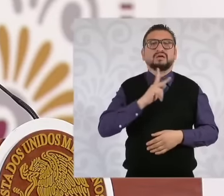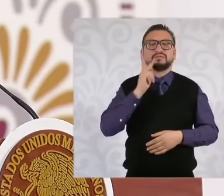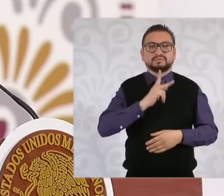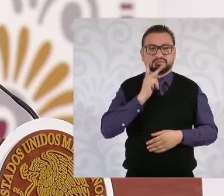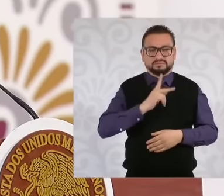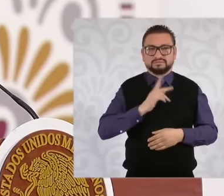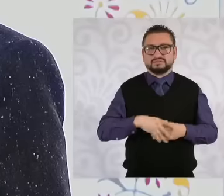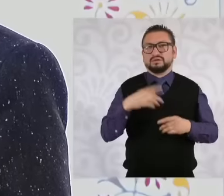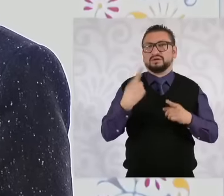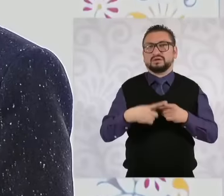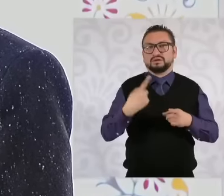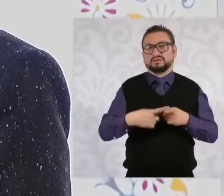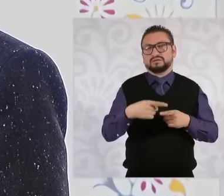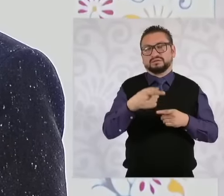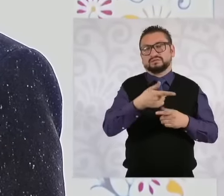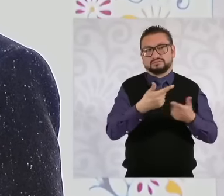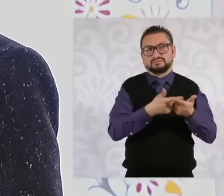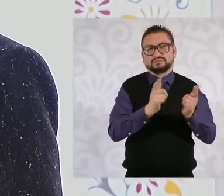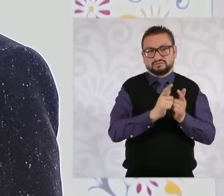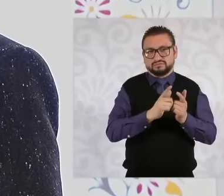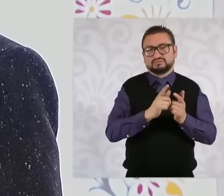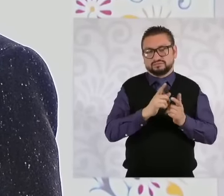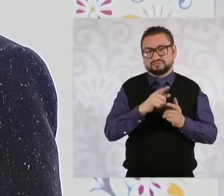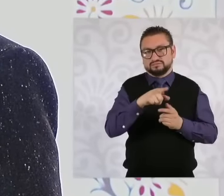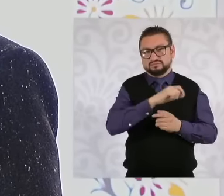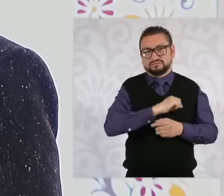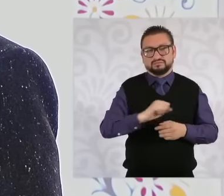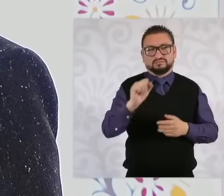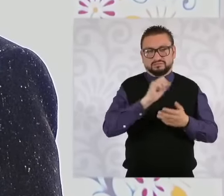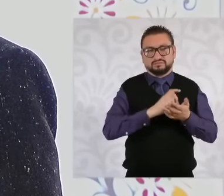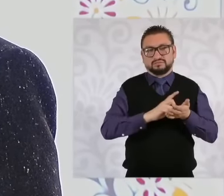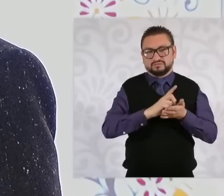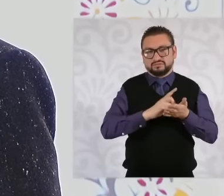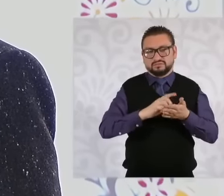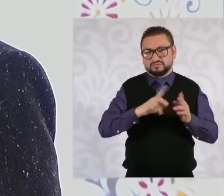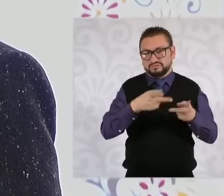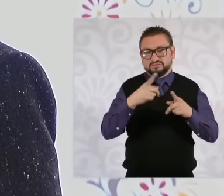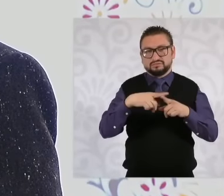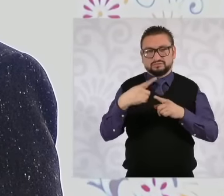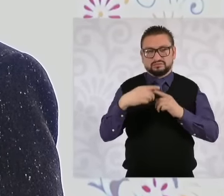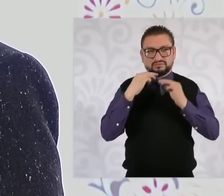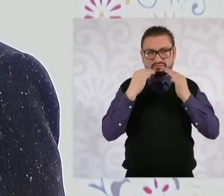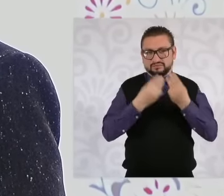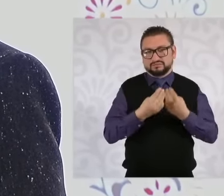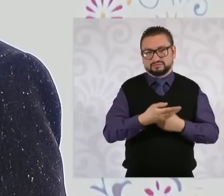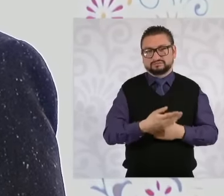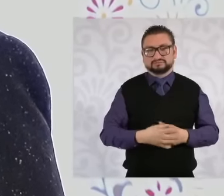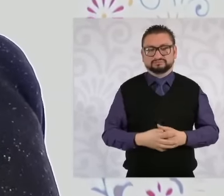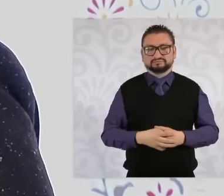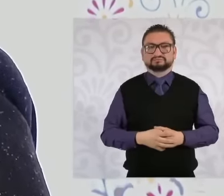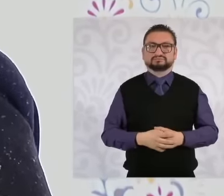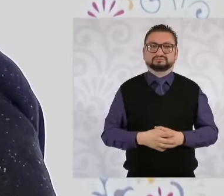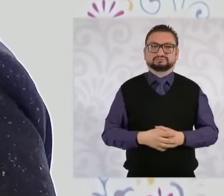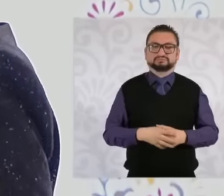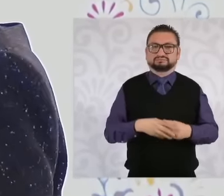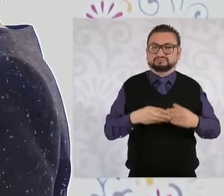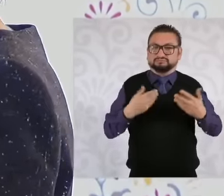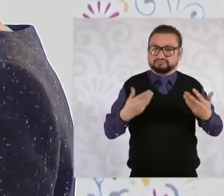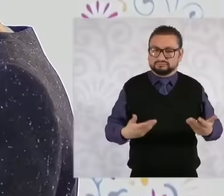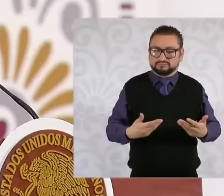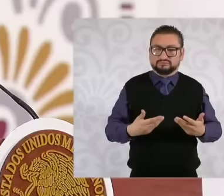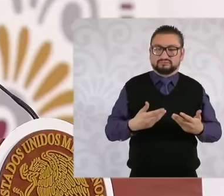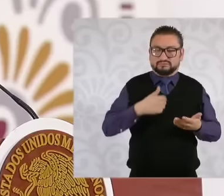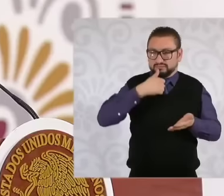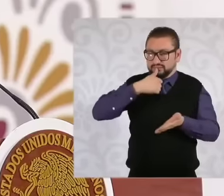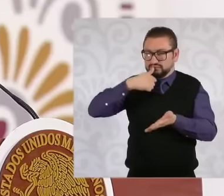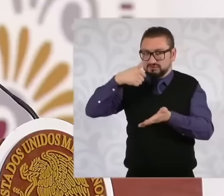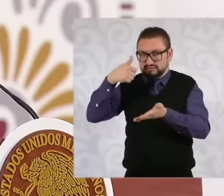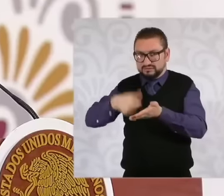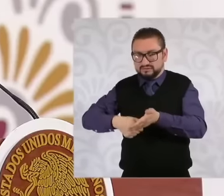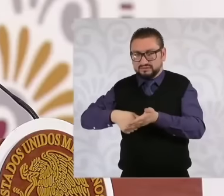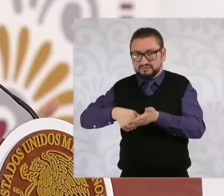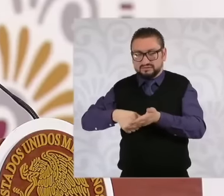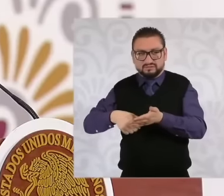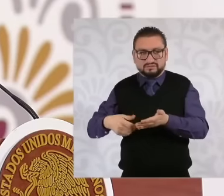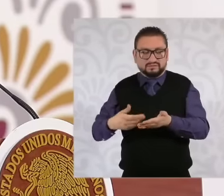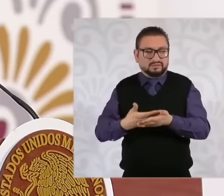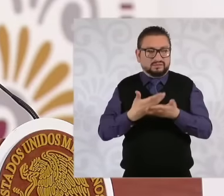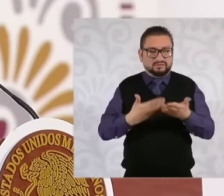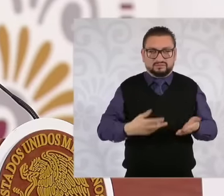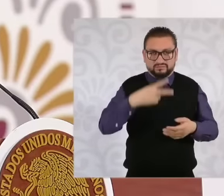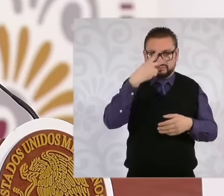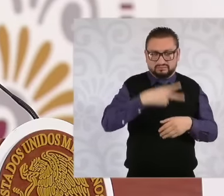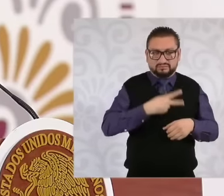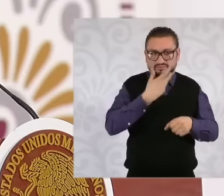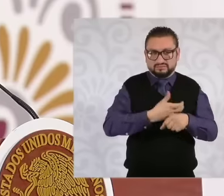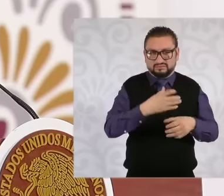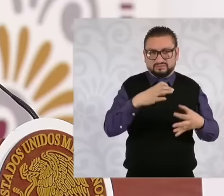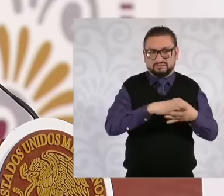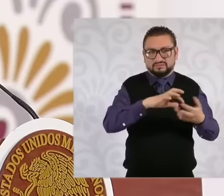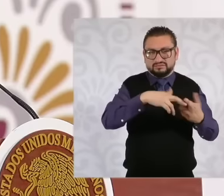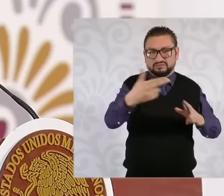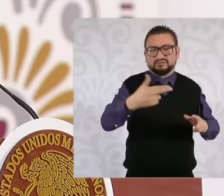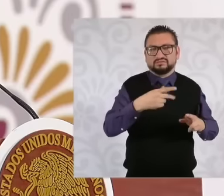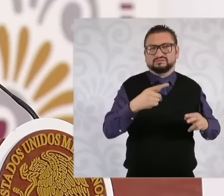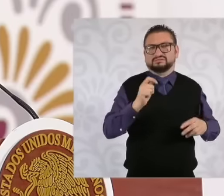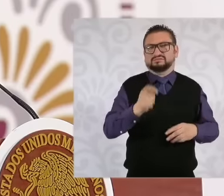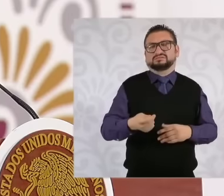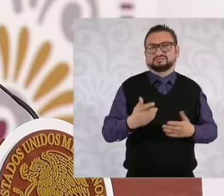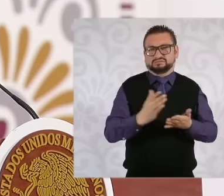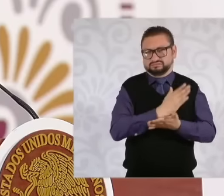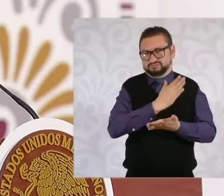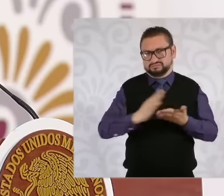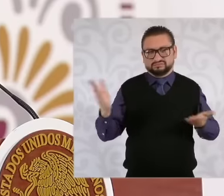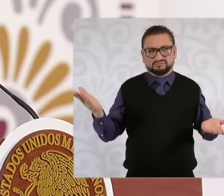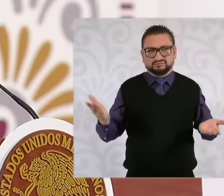drug trafficker. So what does the letter have to do with Mexico-United States relations